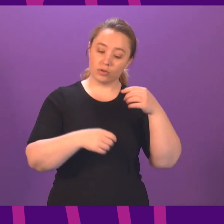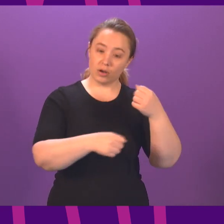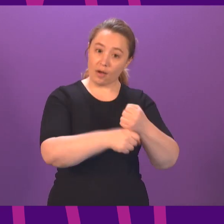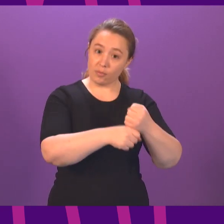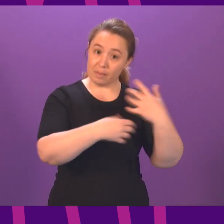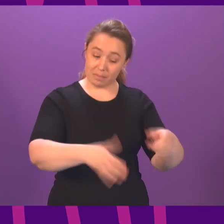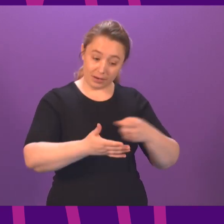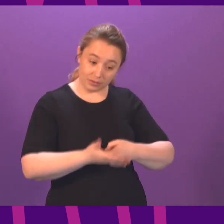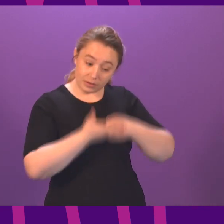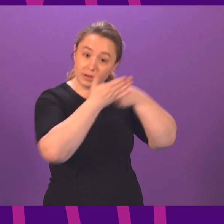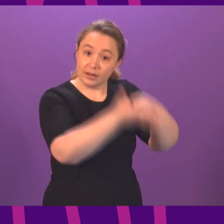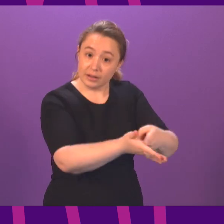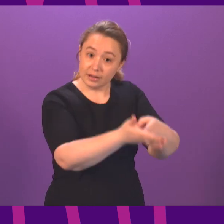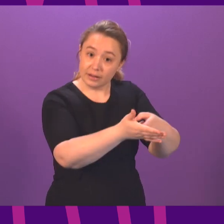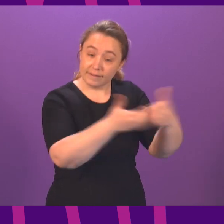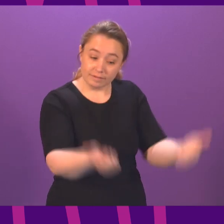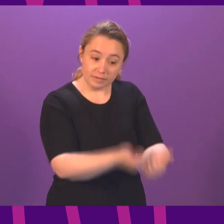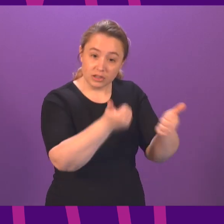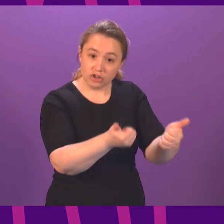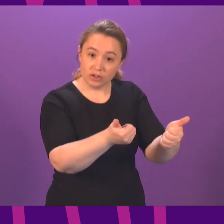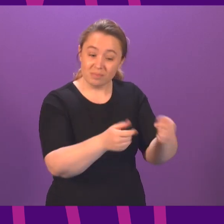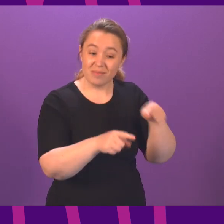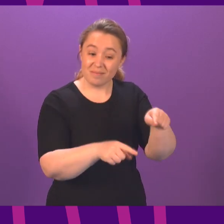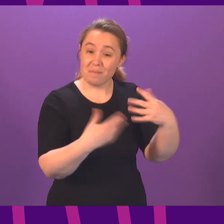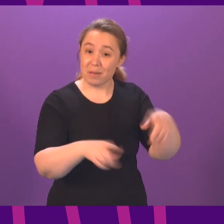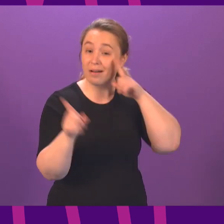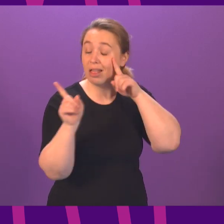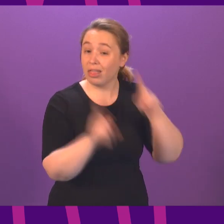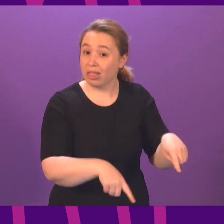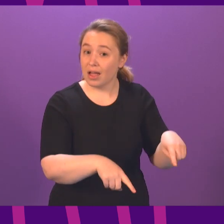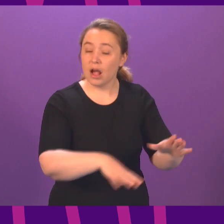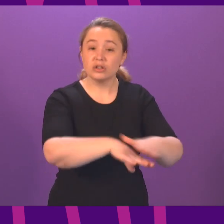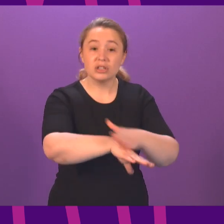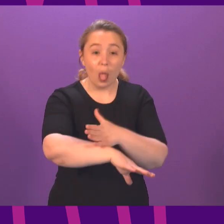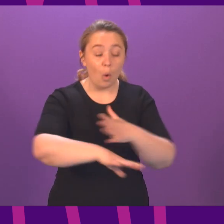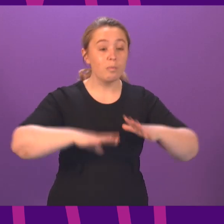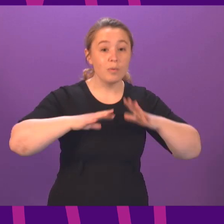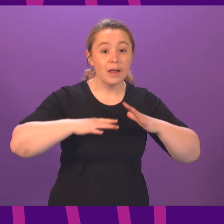the Government simply did not listen; it was too slow to prepare and too slow to act. We